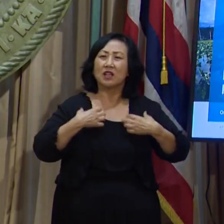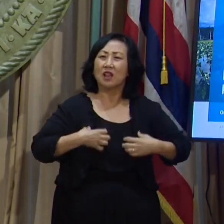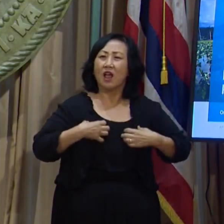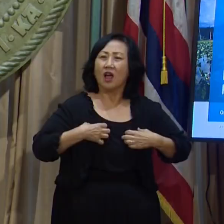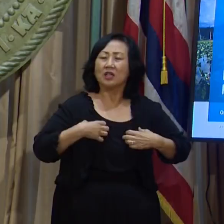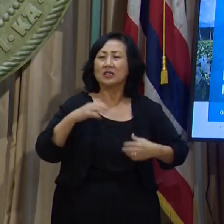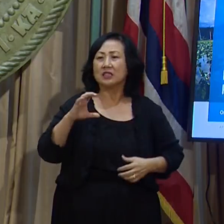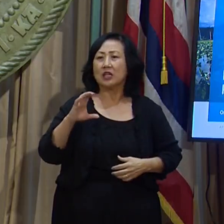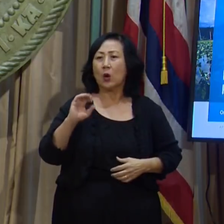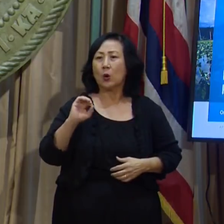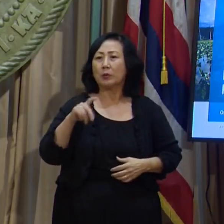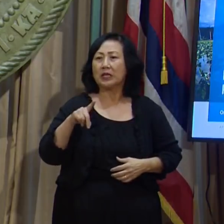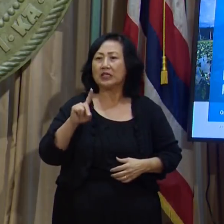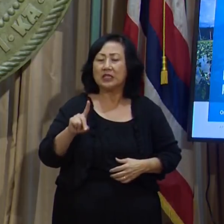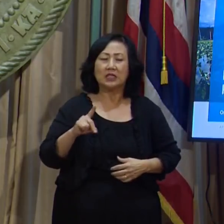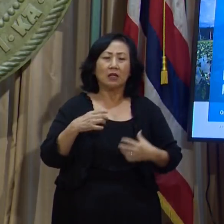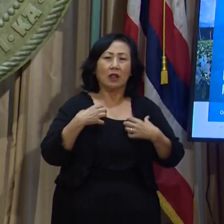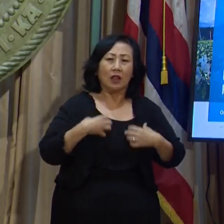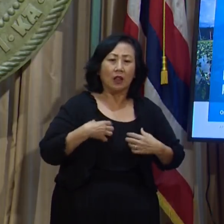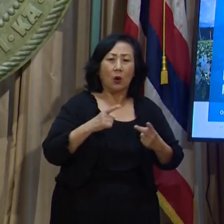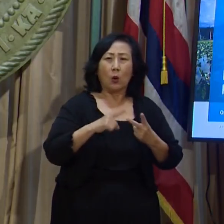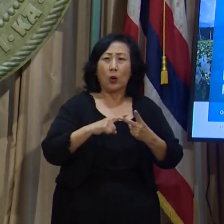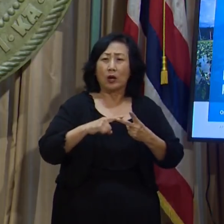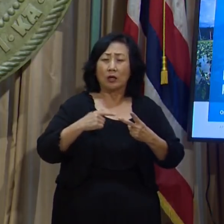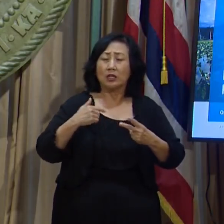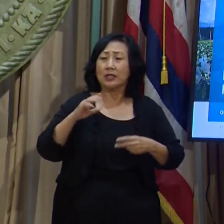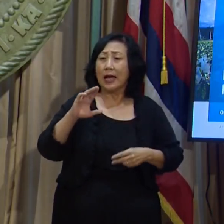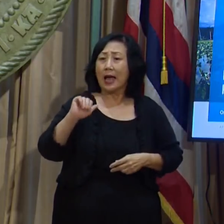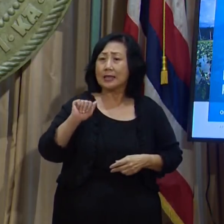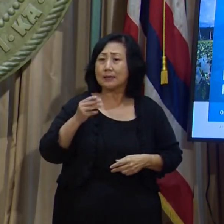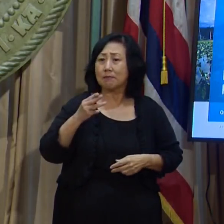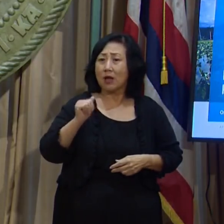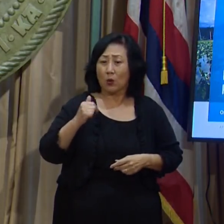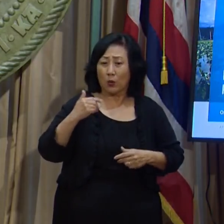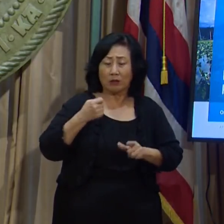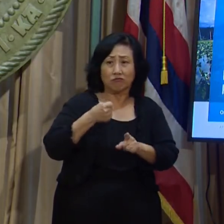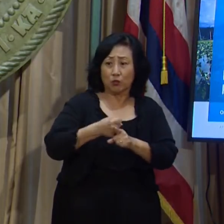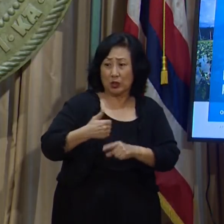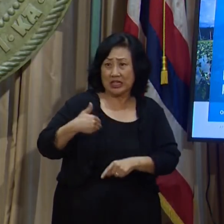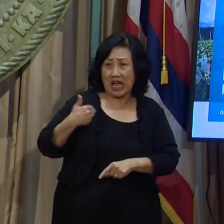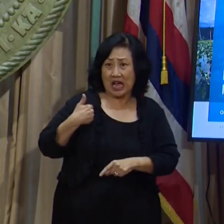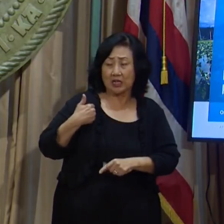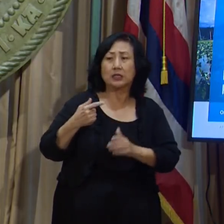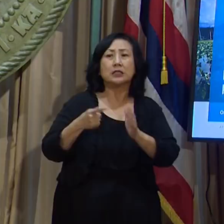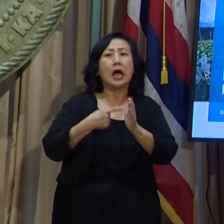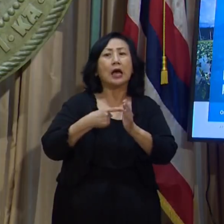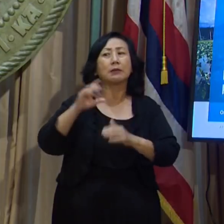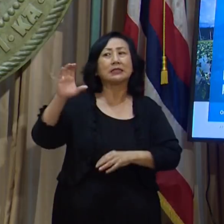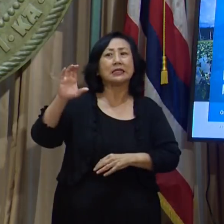PEOPLE CAN'T WEAR A MASK. IF THEY HAVE CHRONIC LUNG